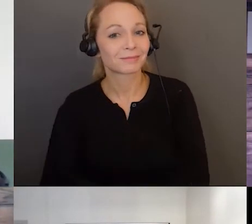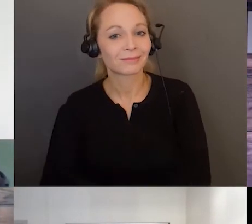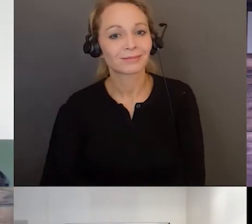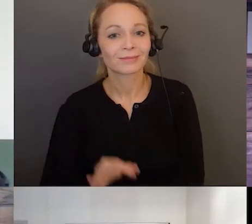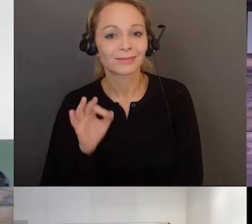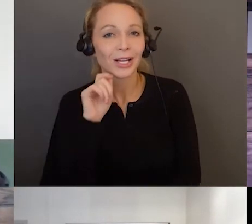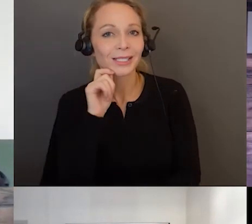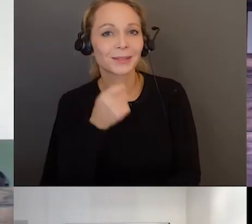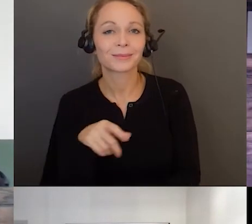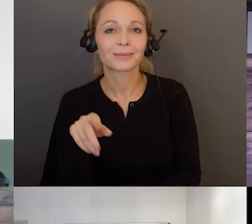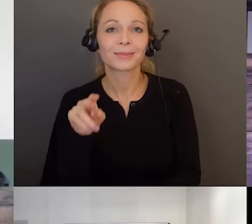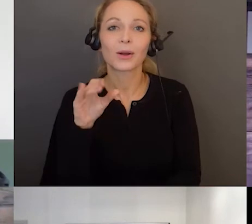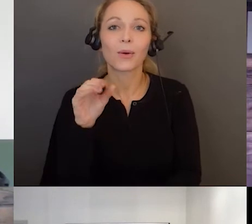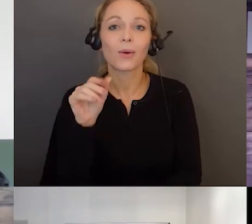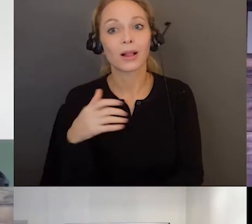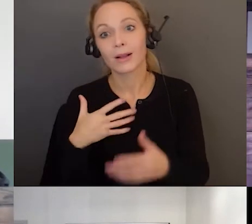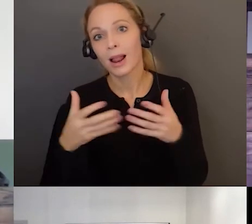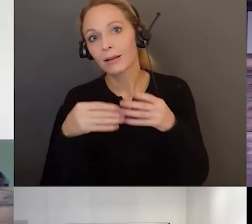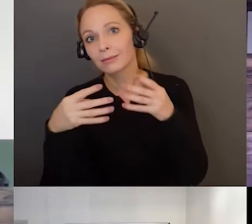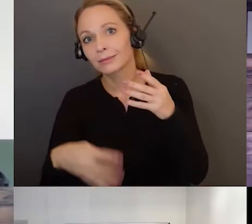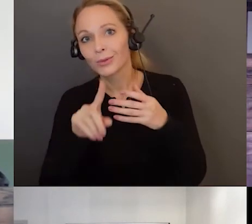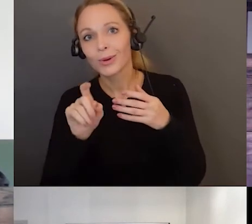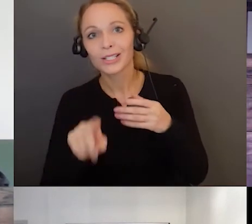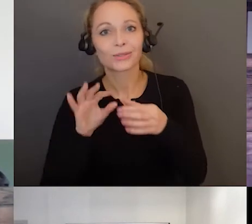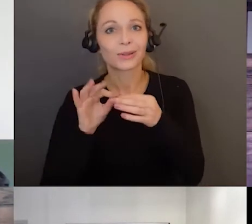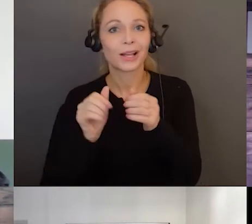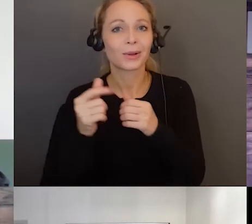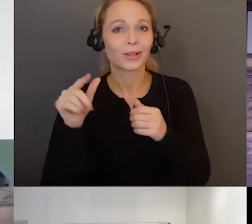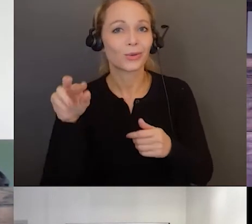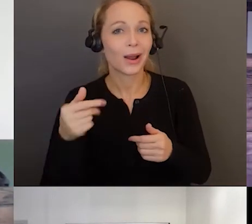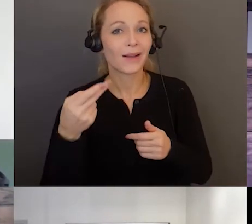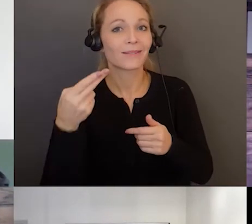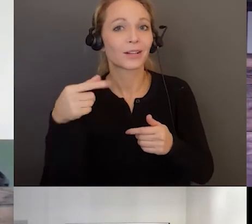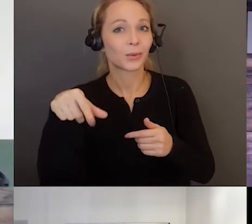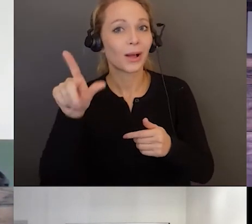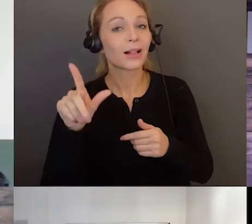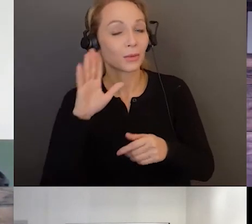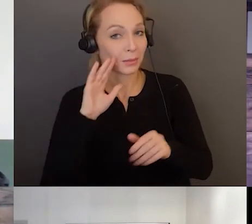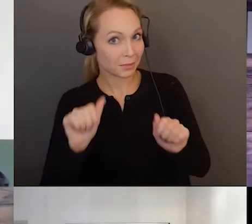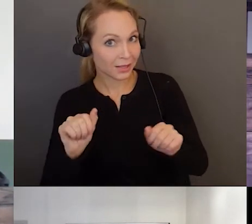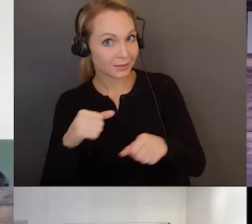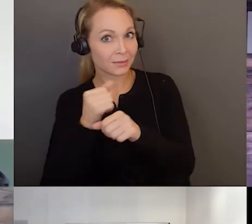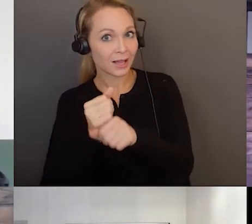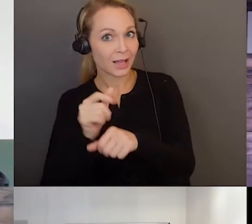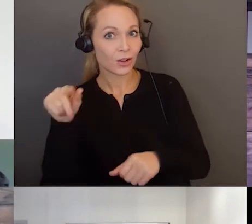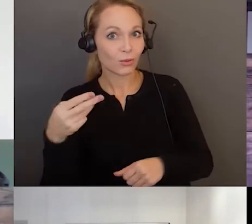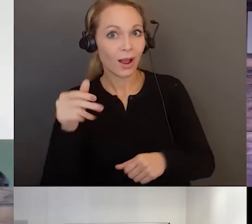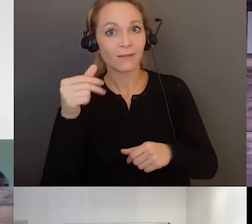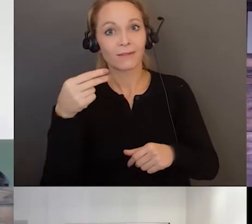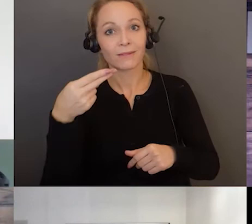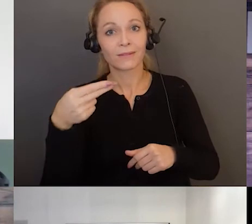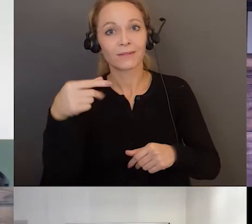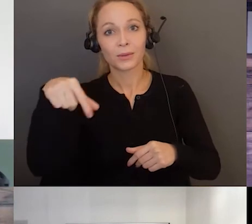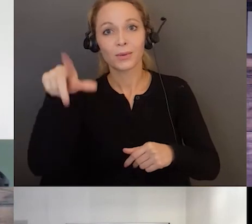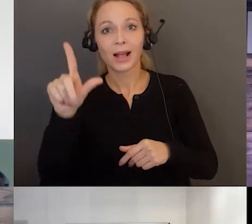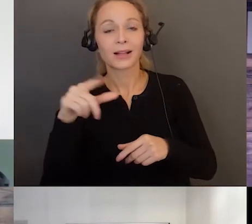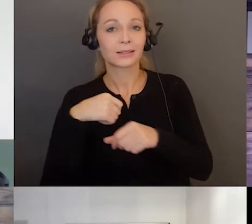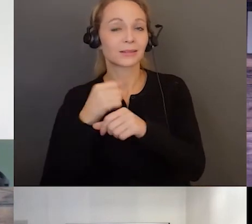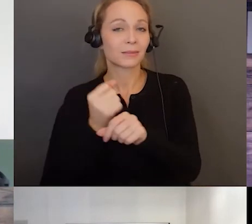WE HAVE A LOT OF QUESTIONS ABOUT GraphQL. WILL IT BE POSSIBLE TO MAKE GraphQL CALLS USING CLIENT